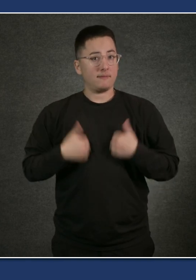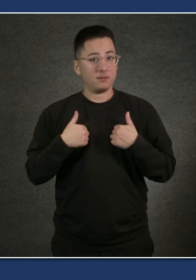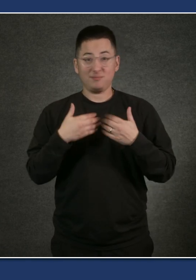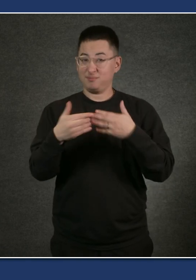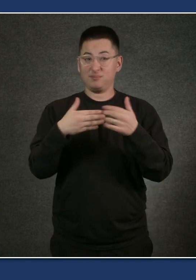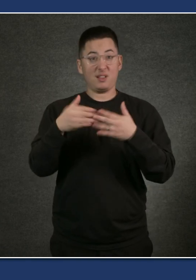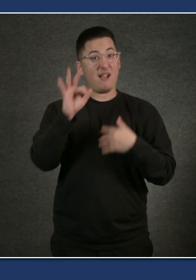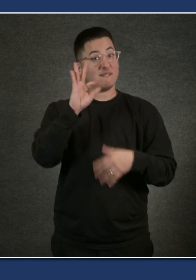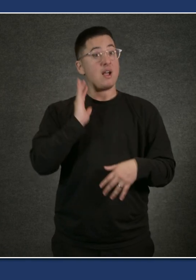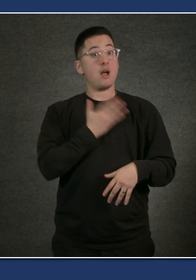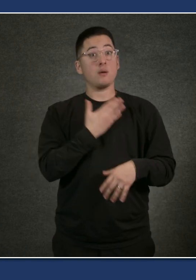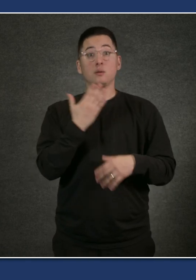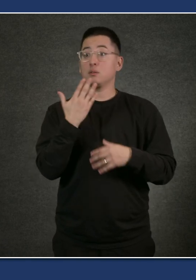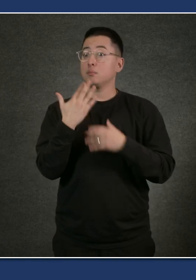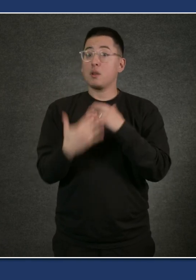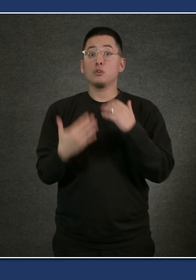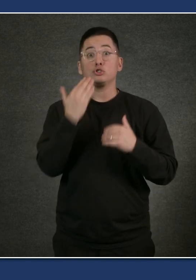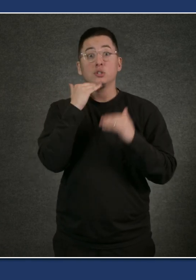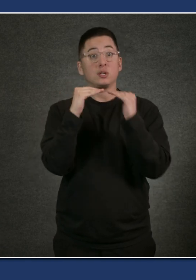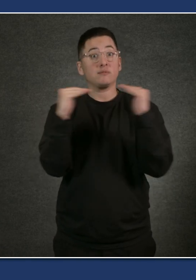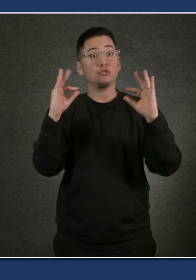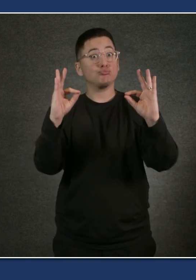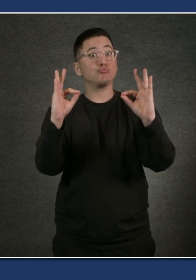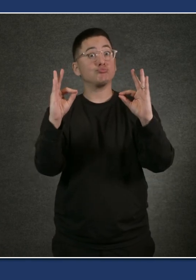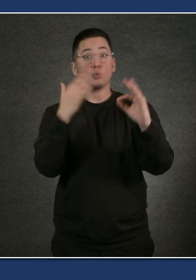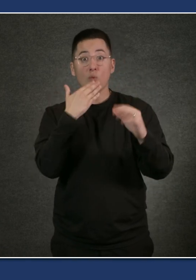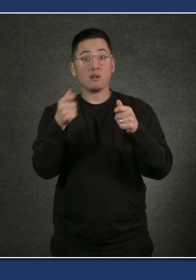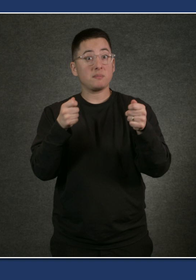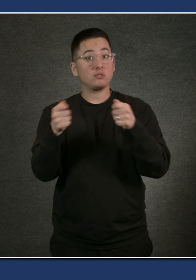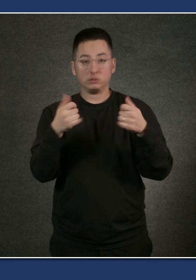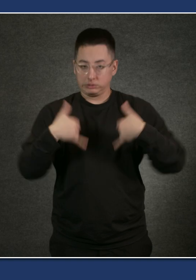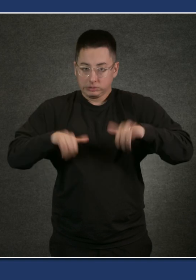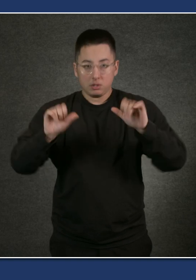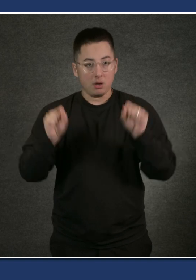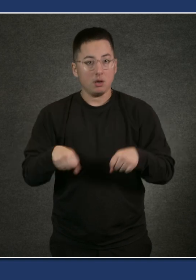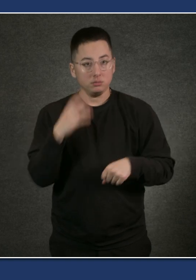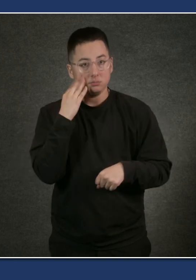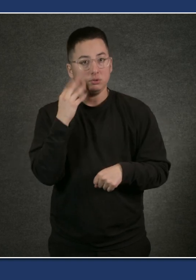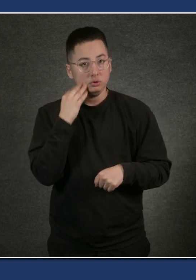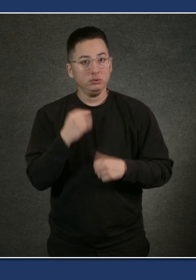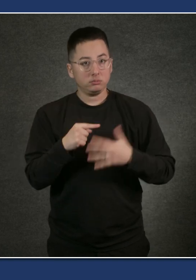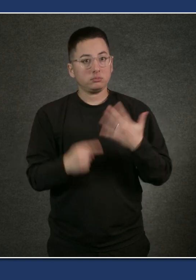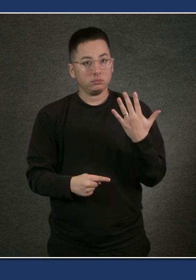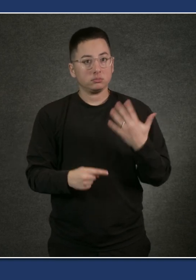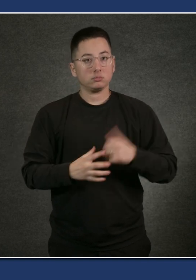our quality of life, even when our blood sugar levels are well-managed.